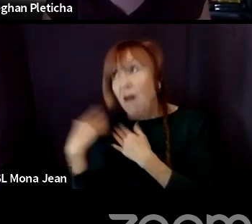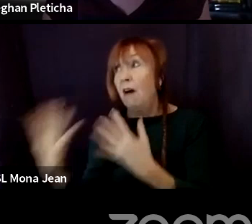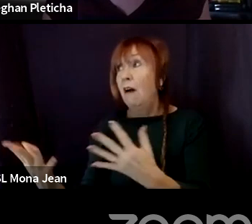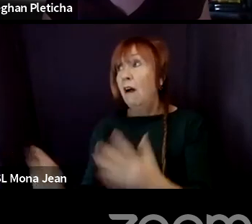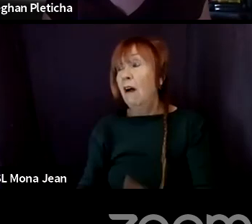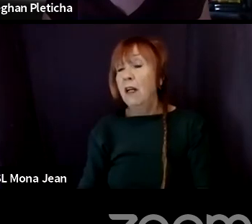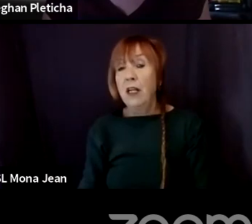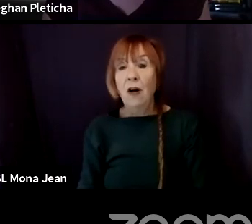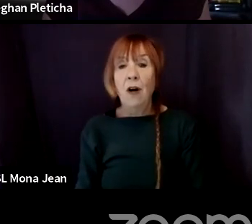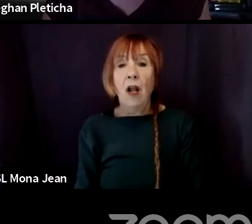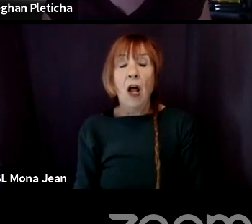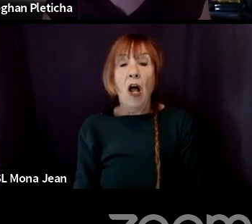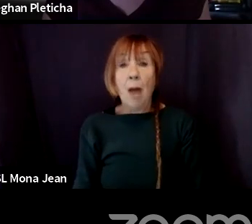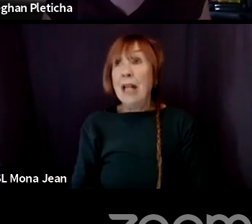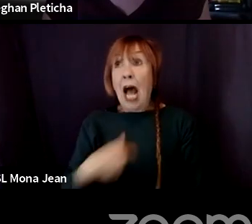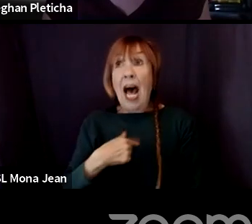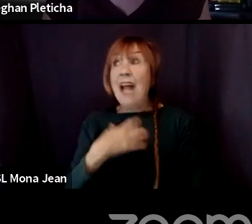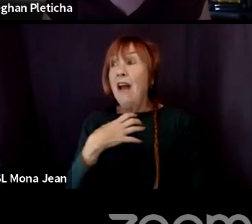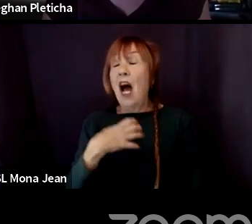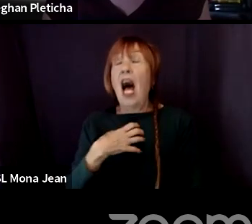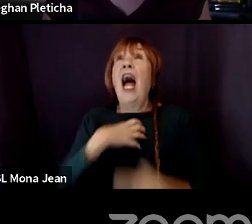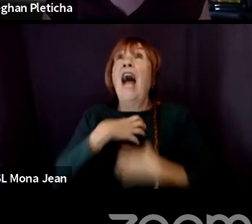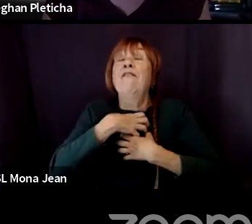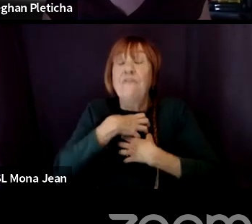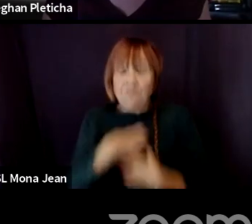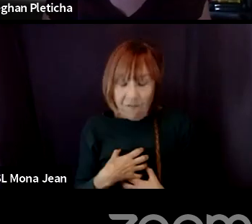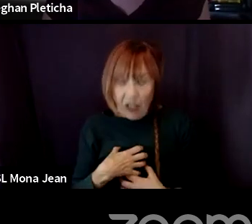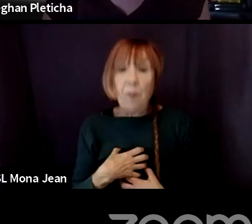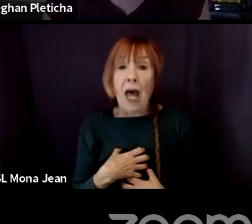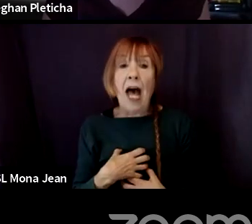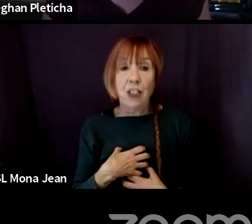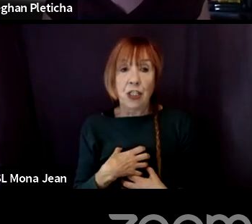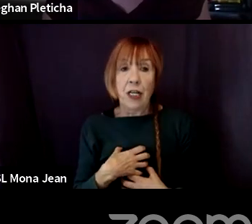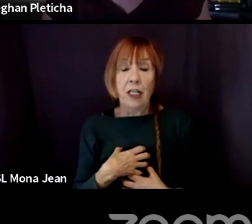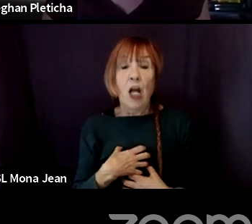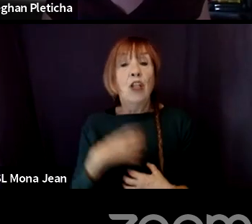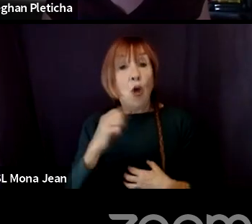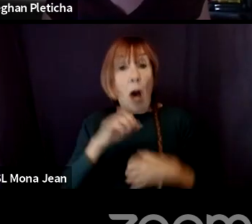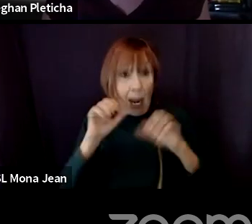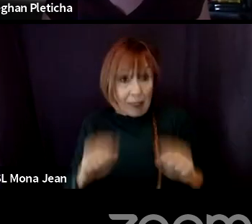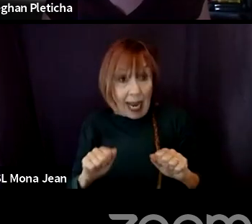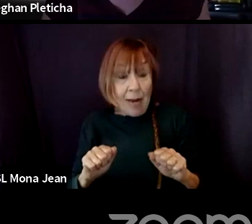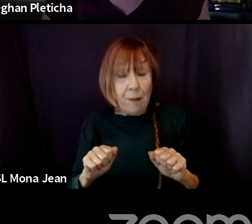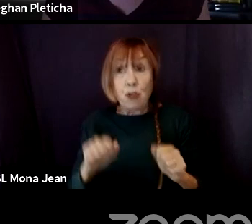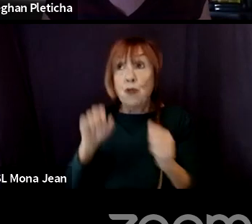but I feel passionate about it and so I was able to give a ton of feedback to my bosses,